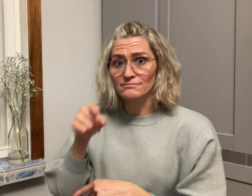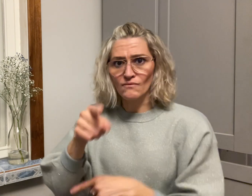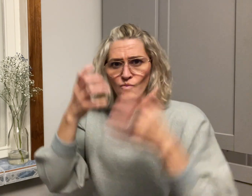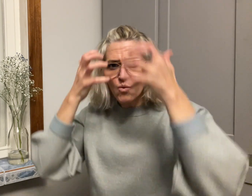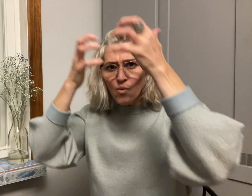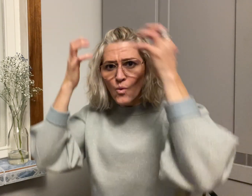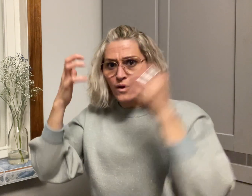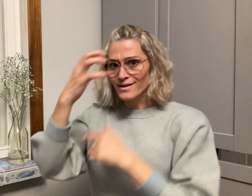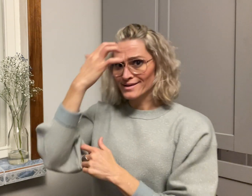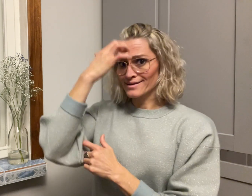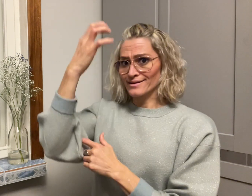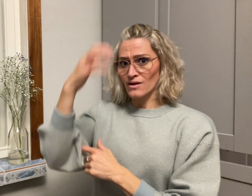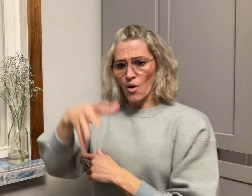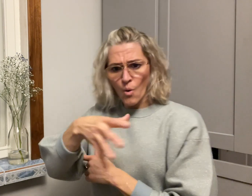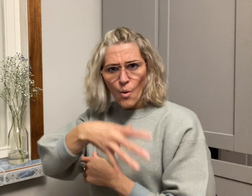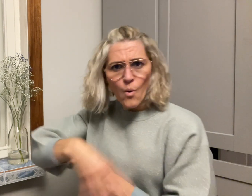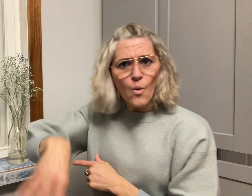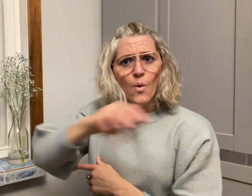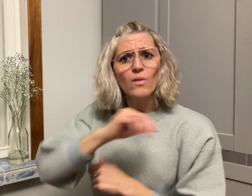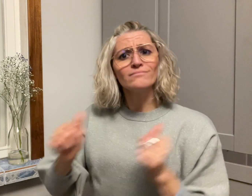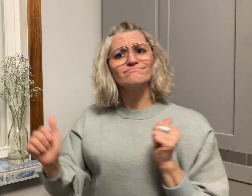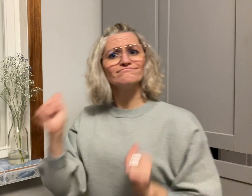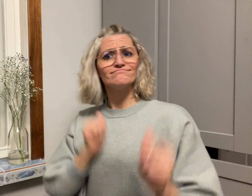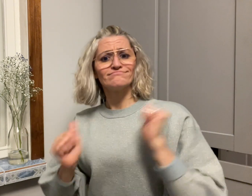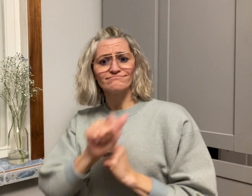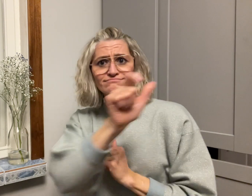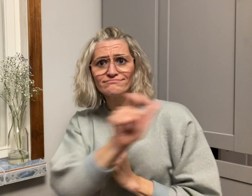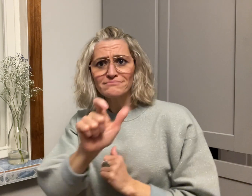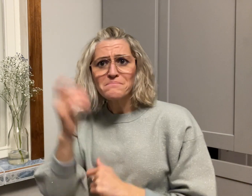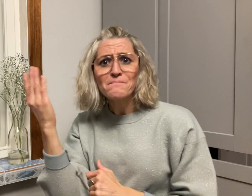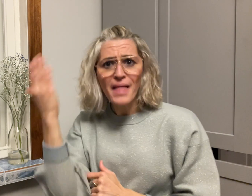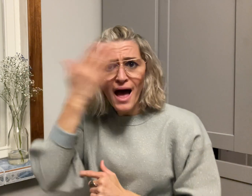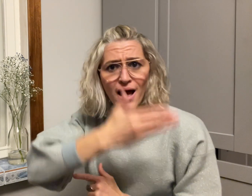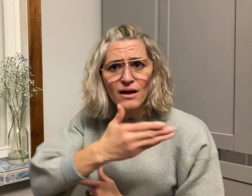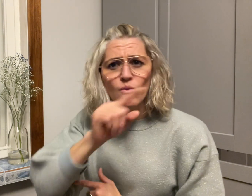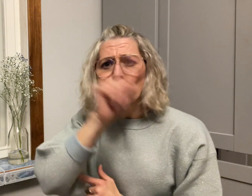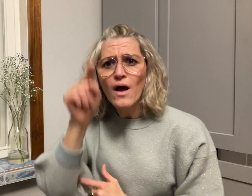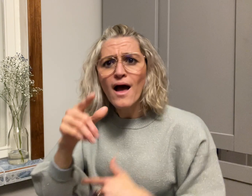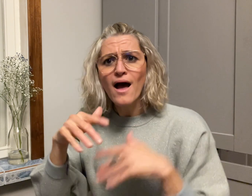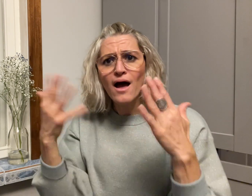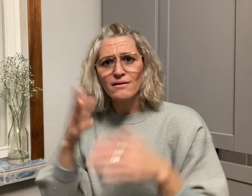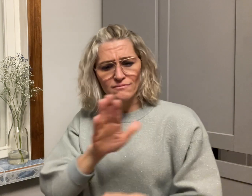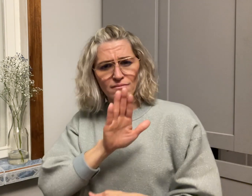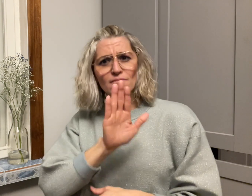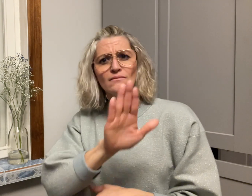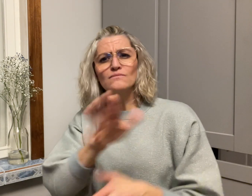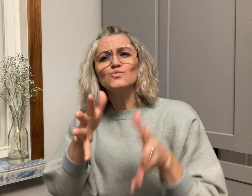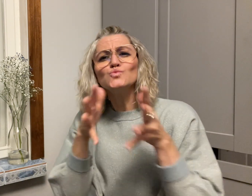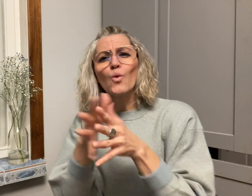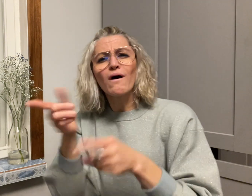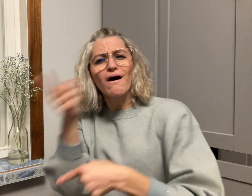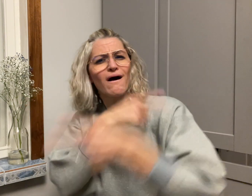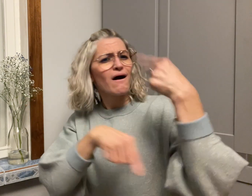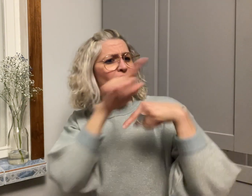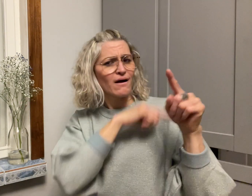origins of African culture. Black actors fit in this act.